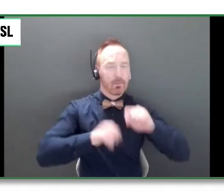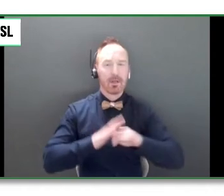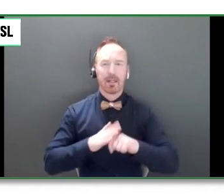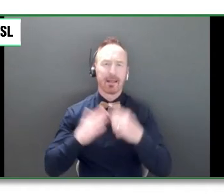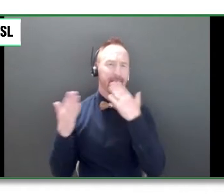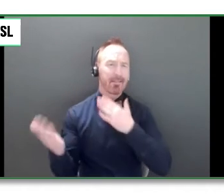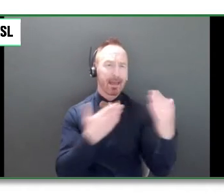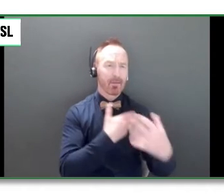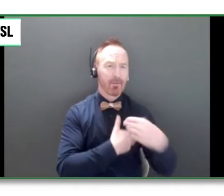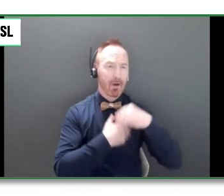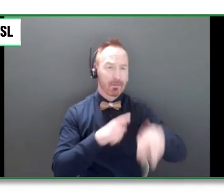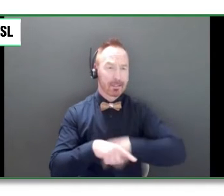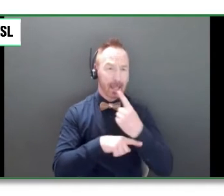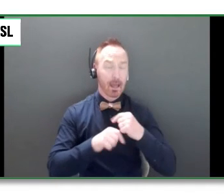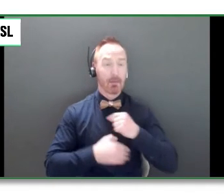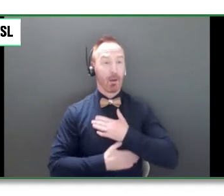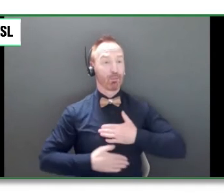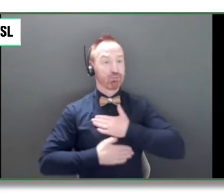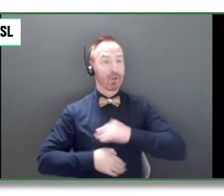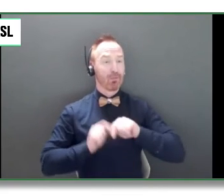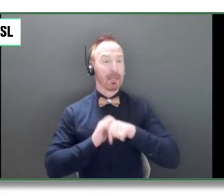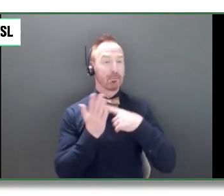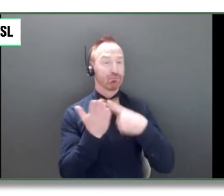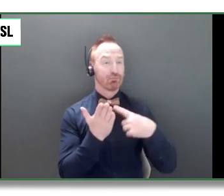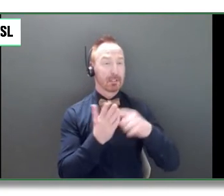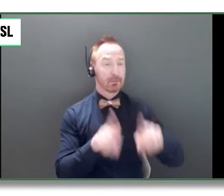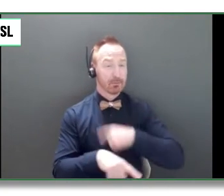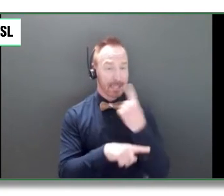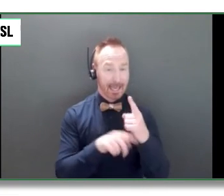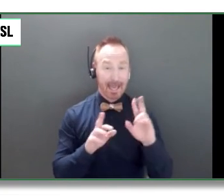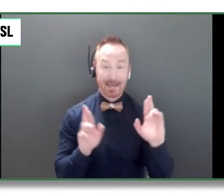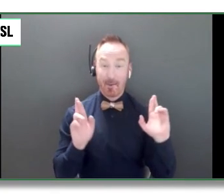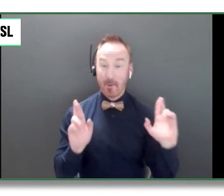was my pleasure to talk about this with you and I hope to hear your questions